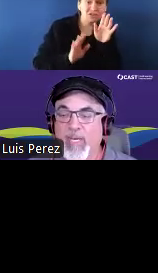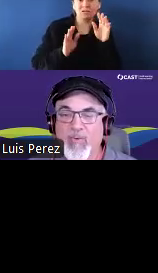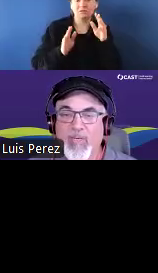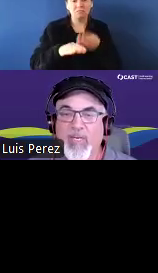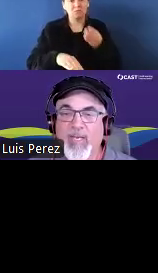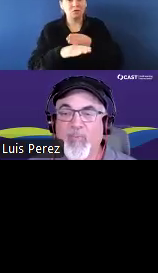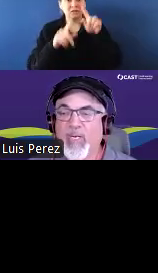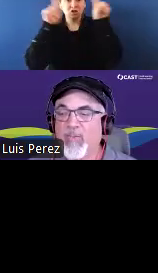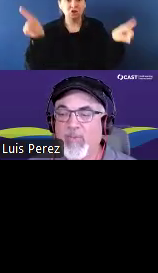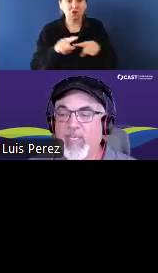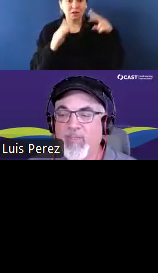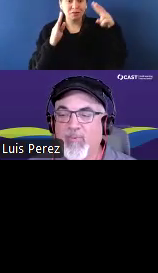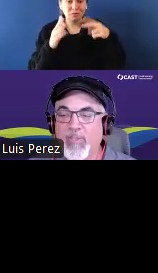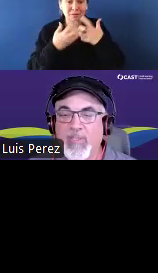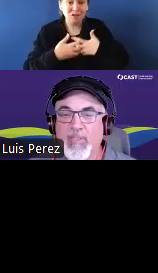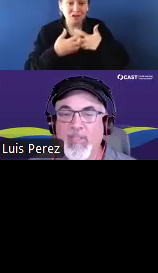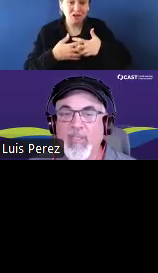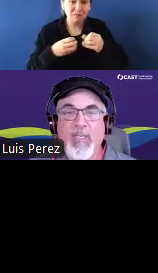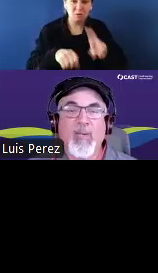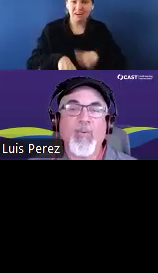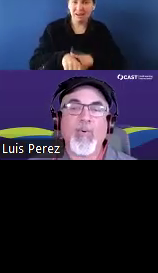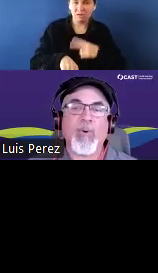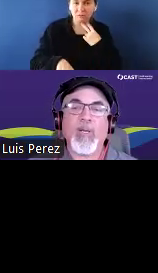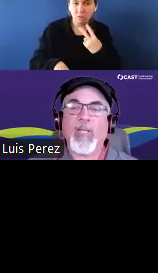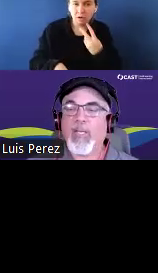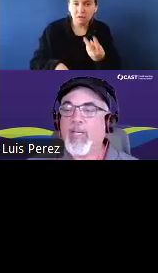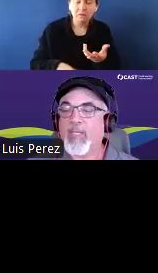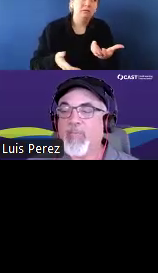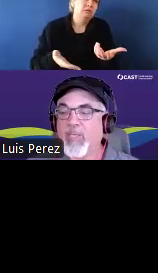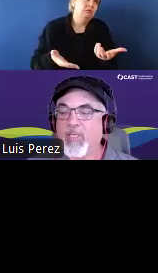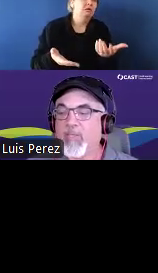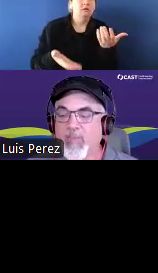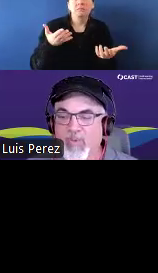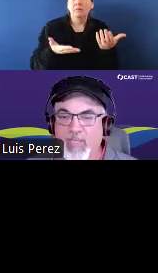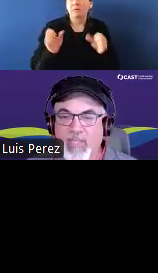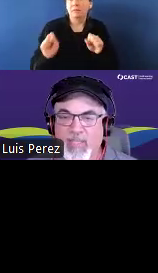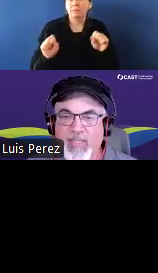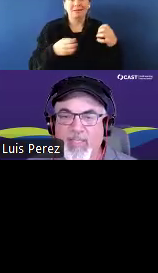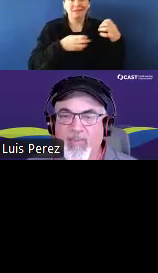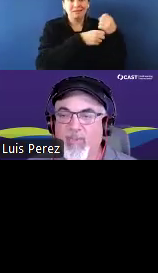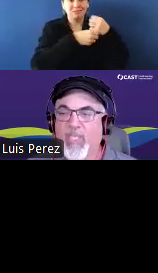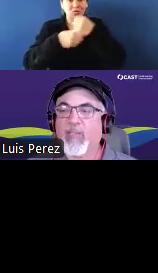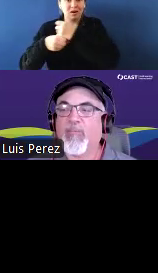accurate and have more natural-sounding voices, or the ability to summarize content or change the